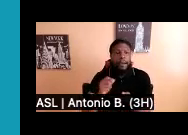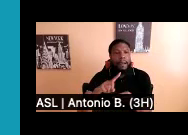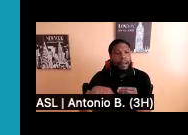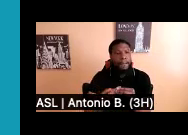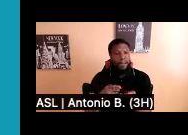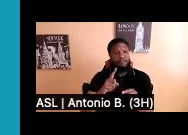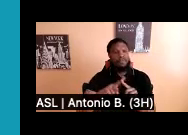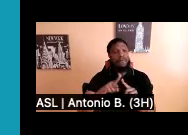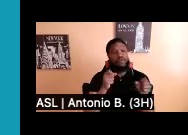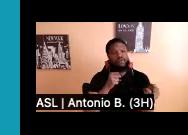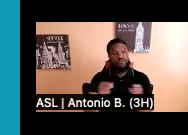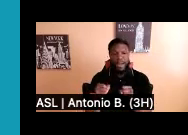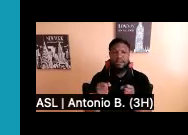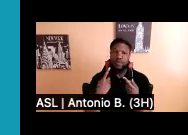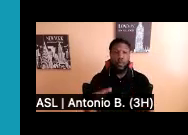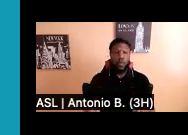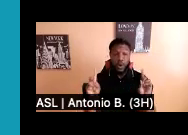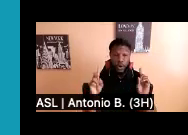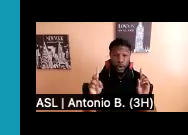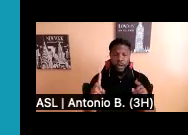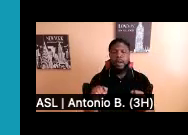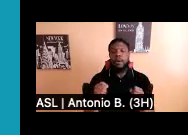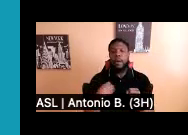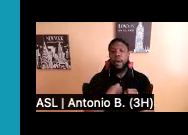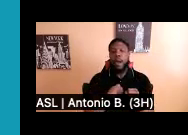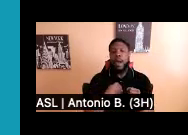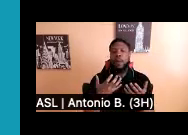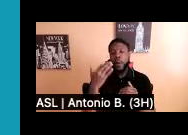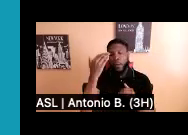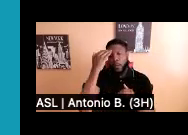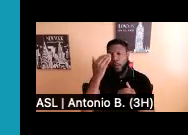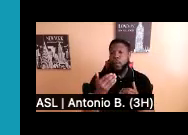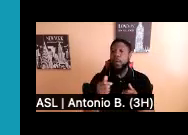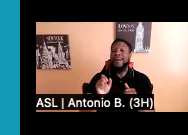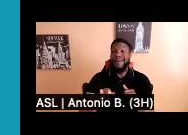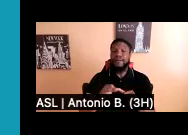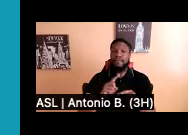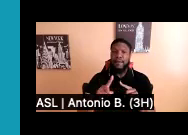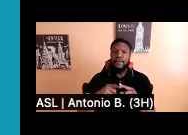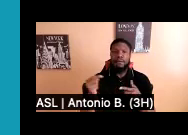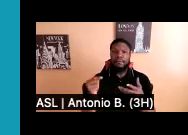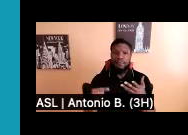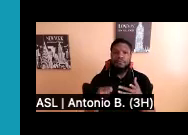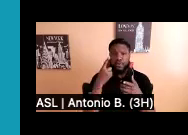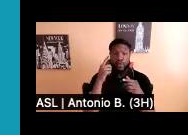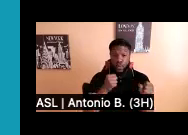actually work. So what I was wanting to know, was whether those strategies also worked differently